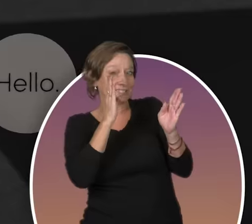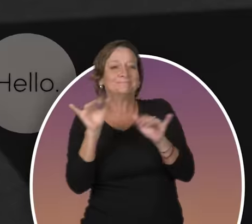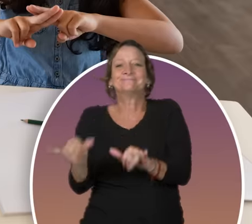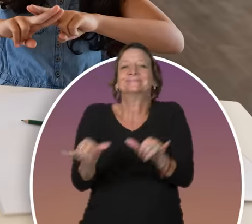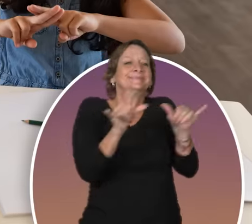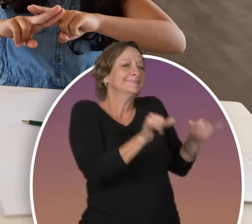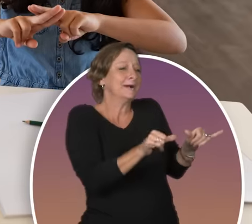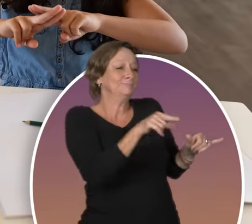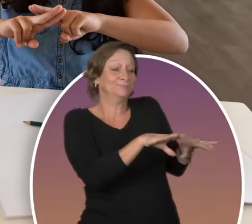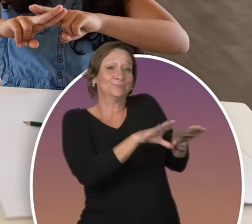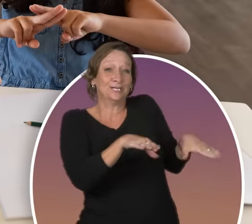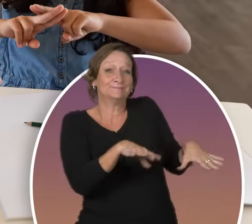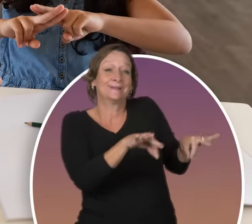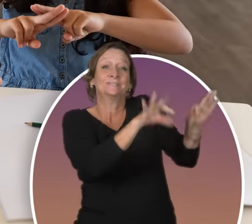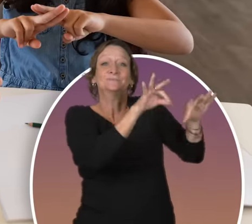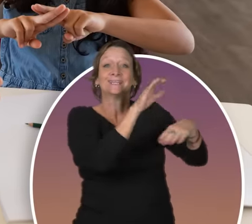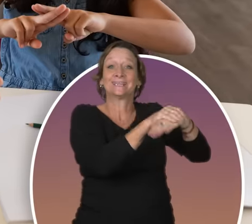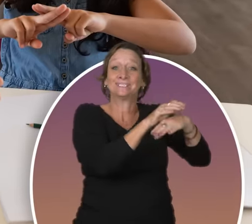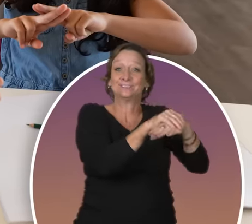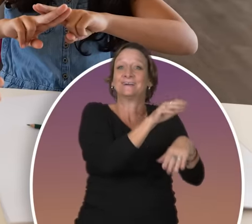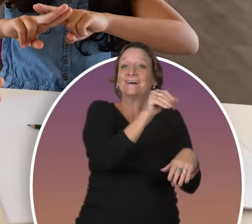The same holds true for kids who learn both ASL and English,